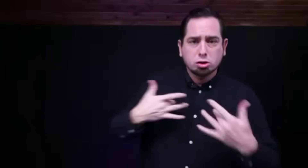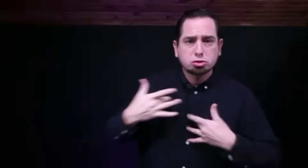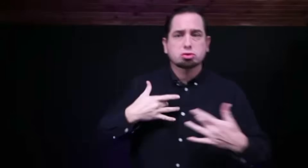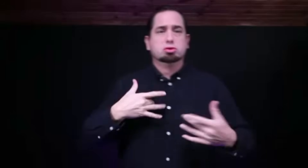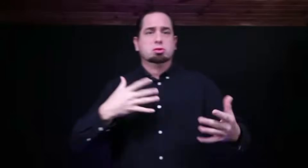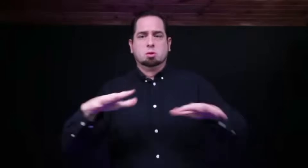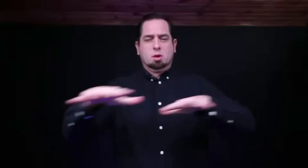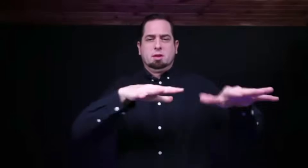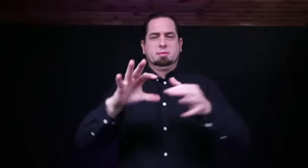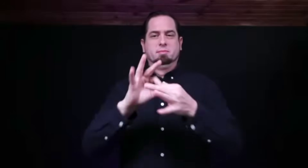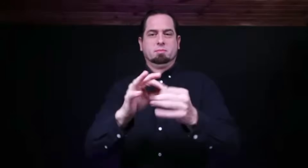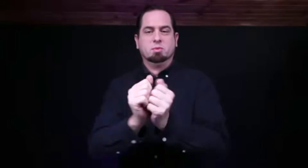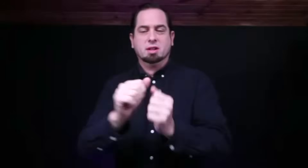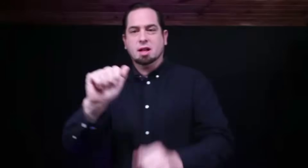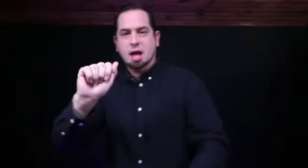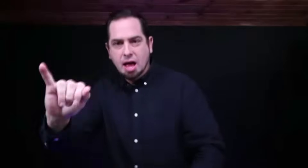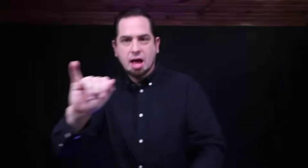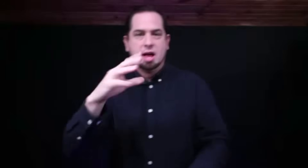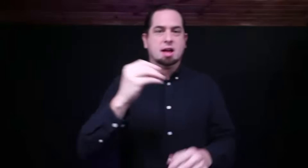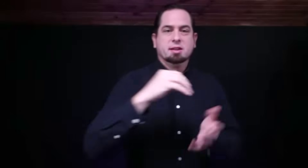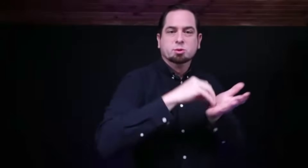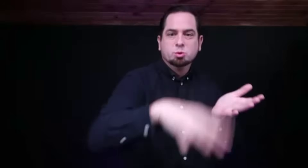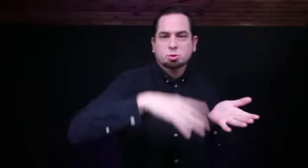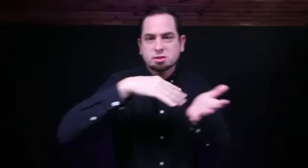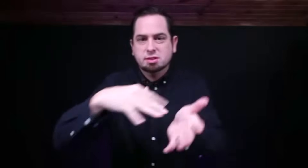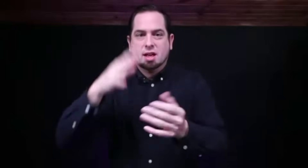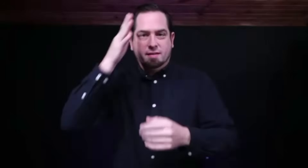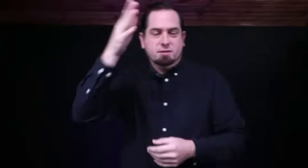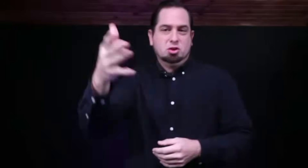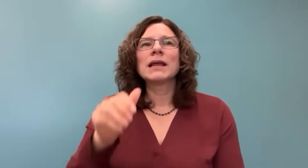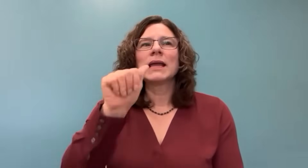concerns as it relates to AI and students studying for their futures?